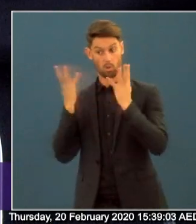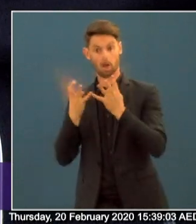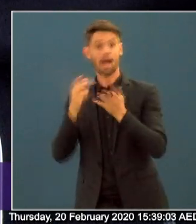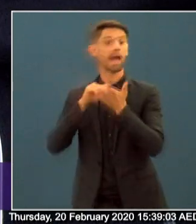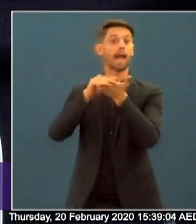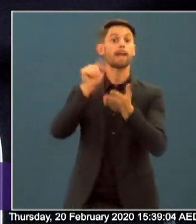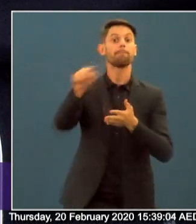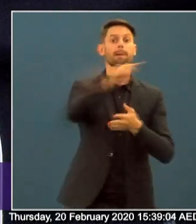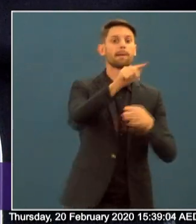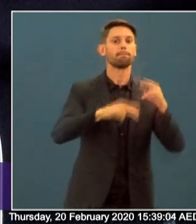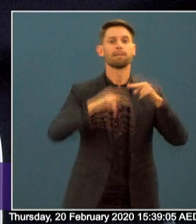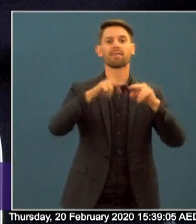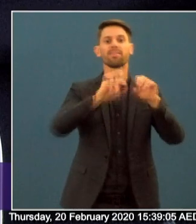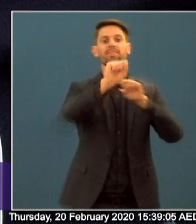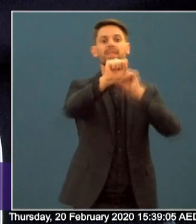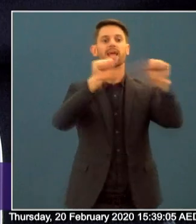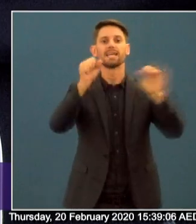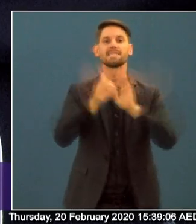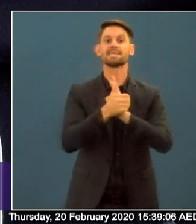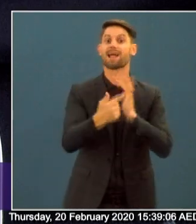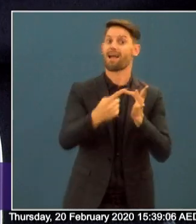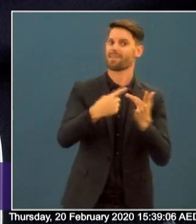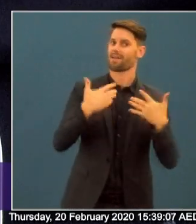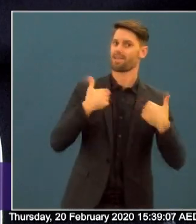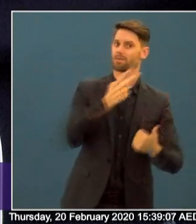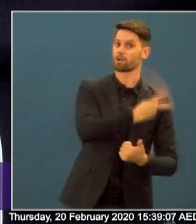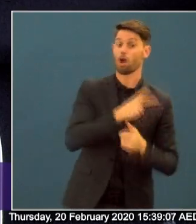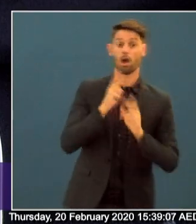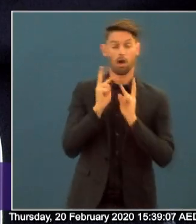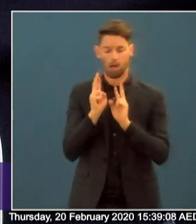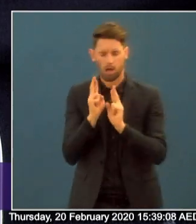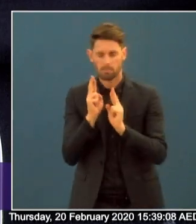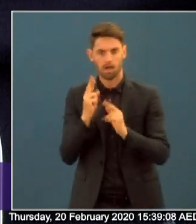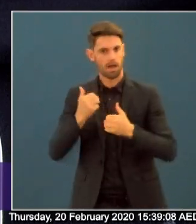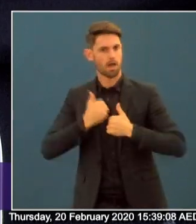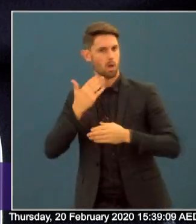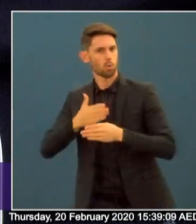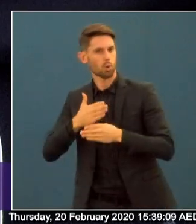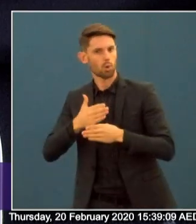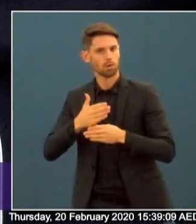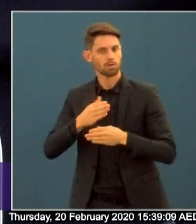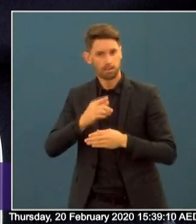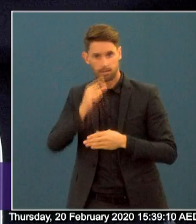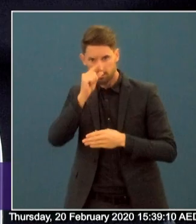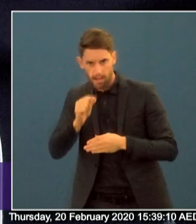I would hope that part of our influence will be to embed greater recognition of the vulnerability